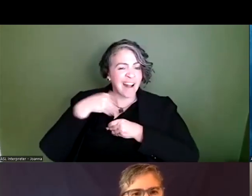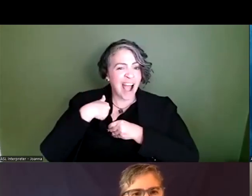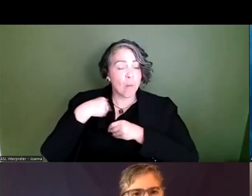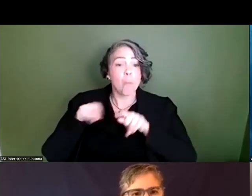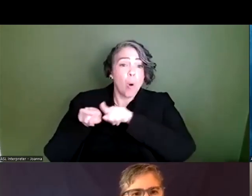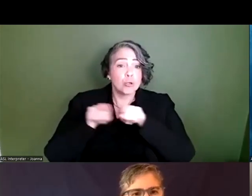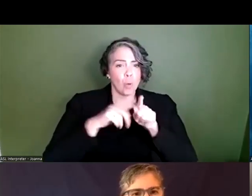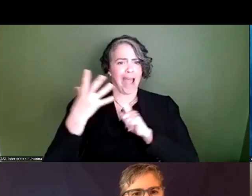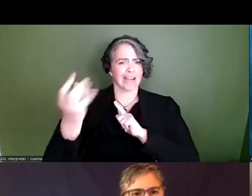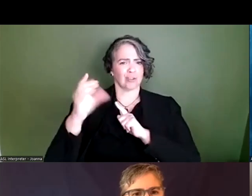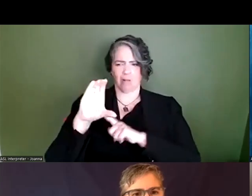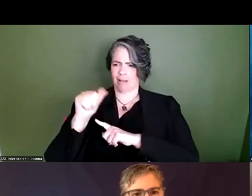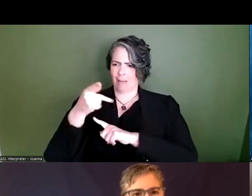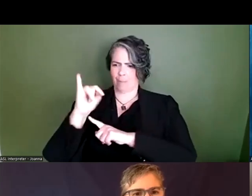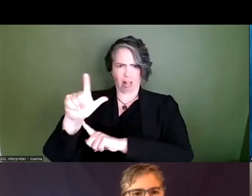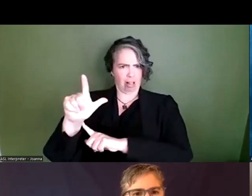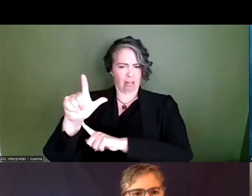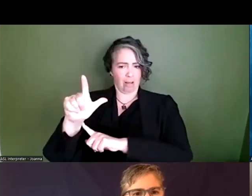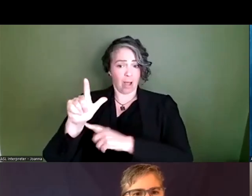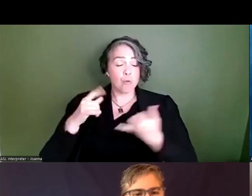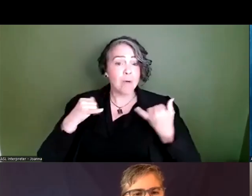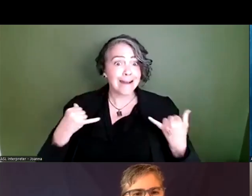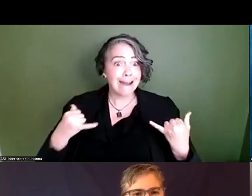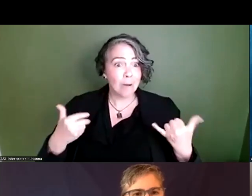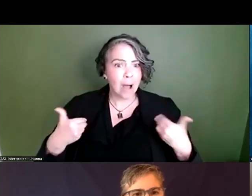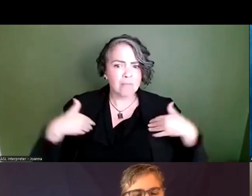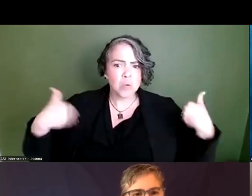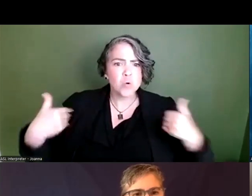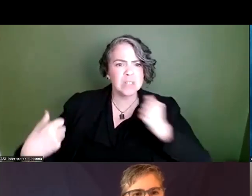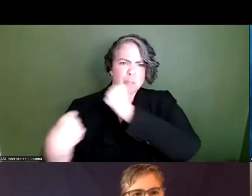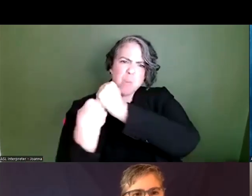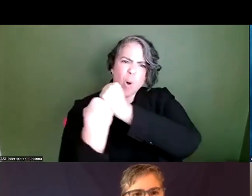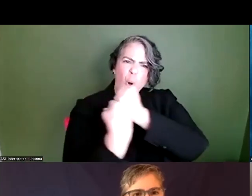maybe right now, look at the recovery capital I have. I'm coming to you from my home. Check